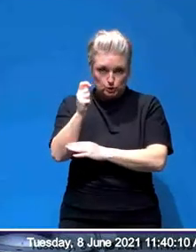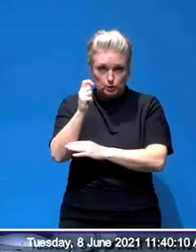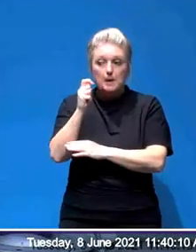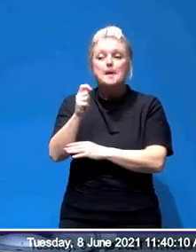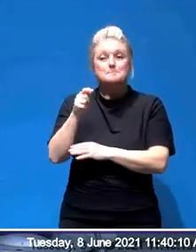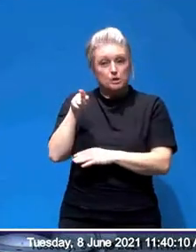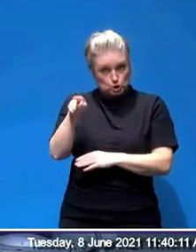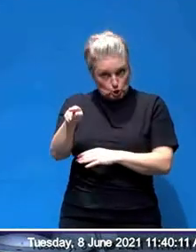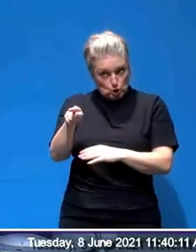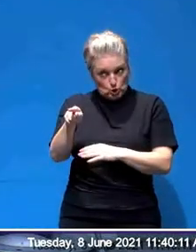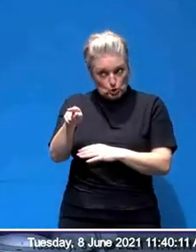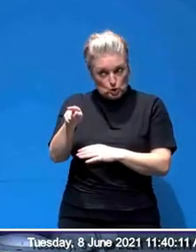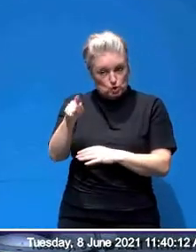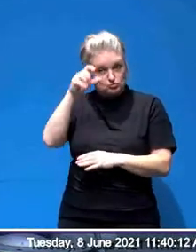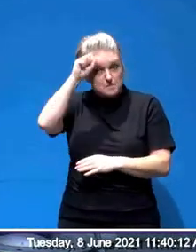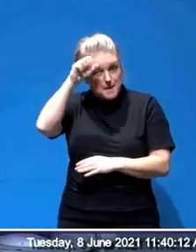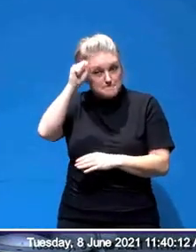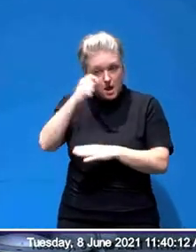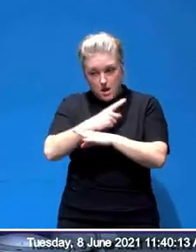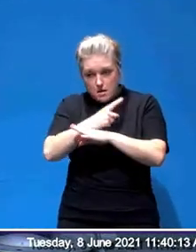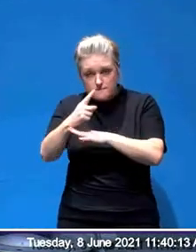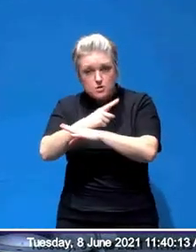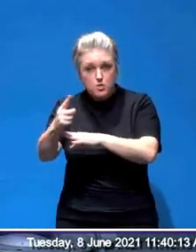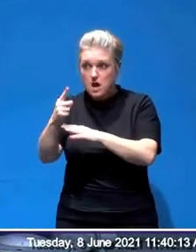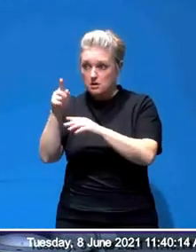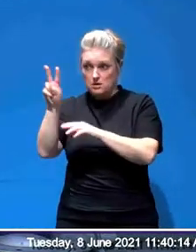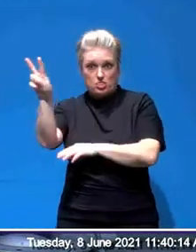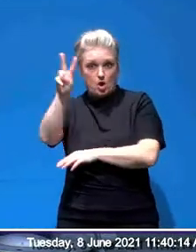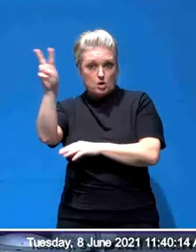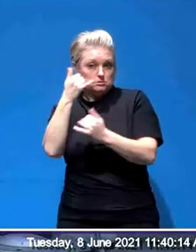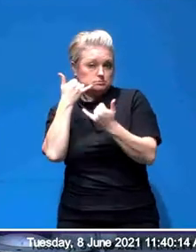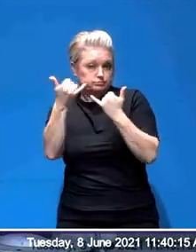Do you have a recollection of talking to Ms Kirkby on a weekly basis?